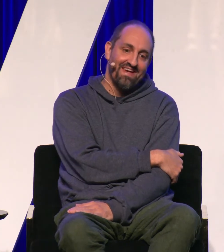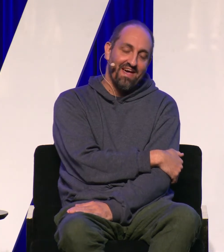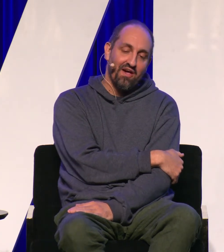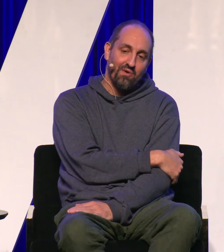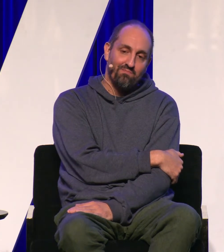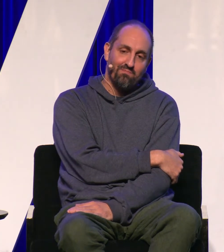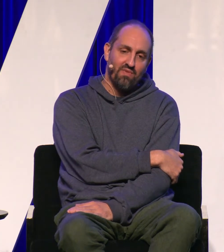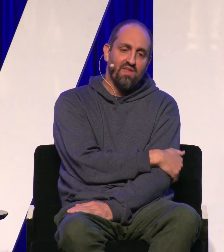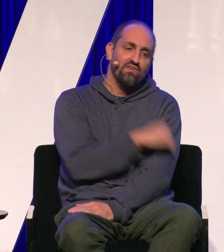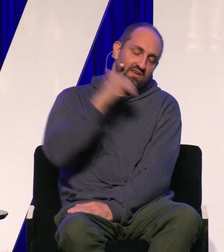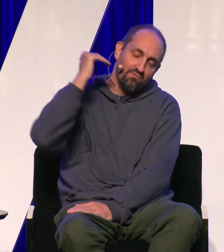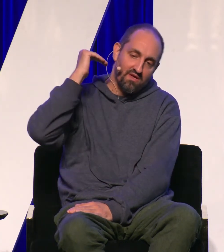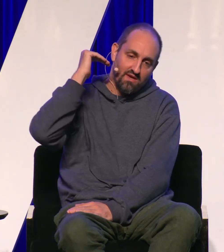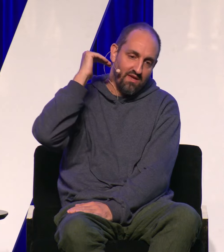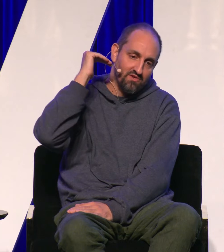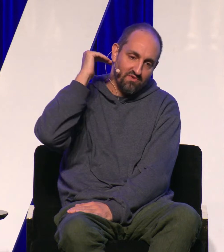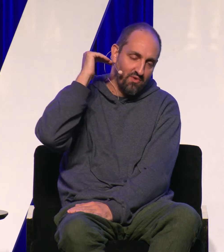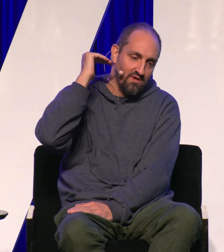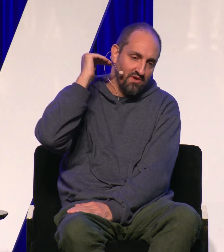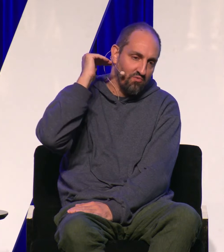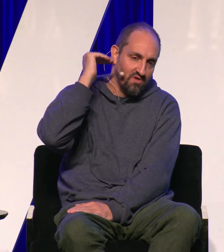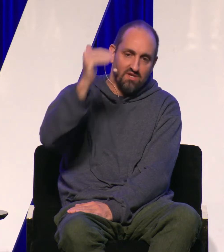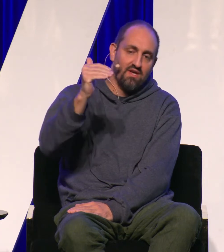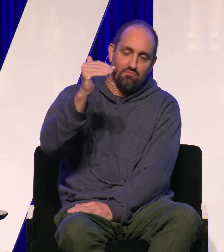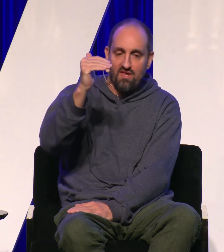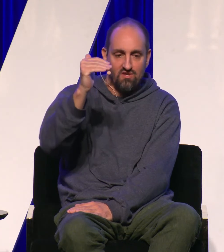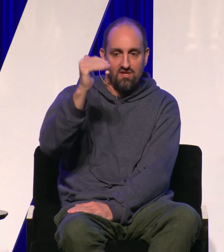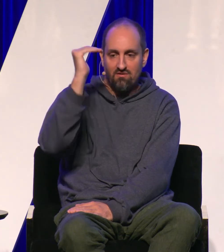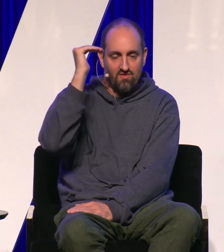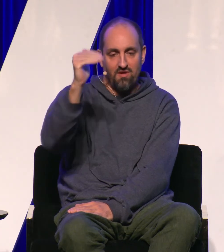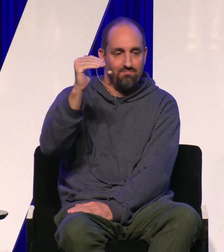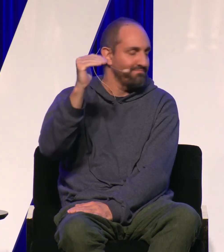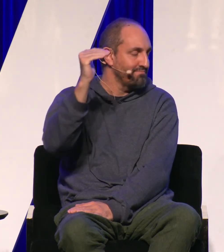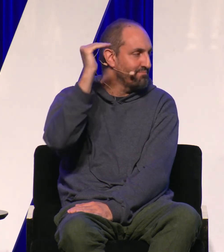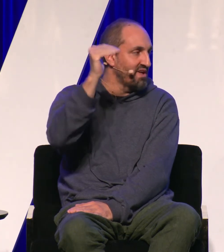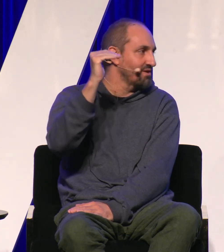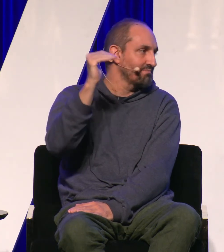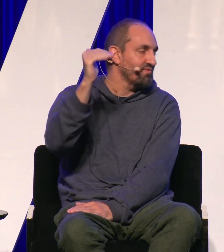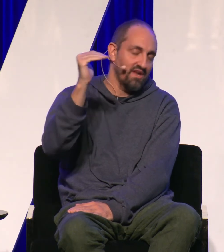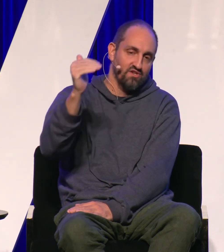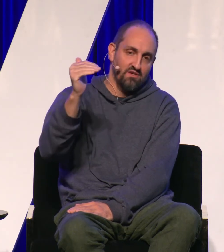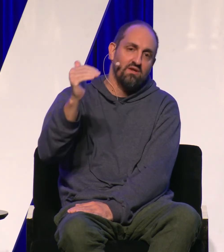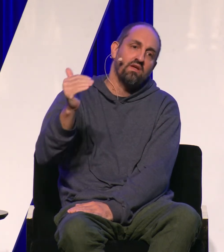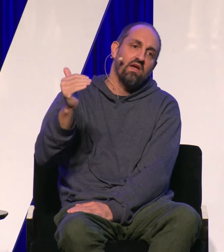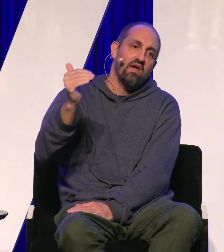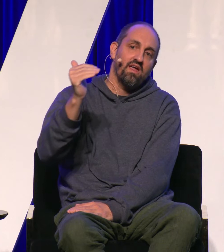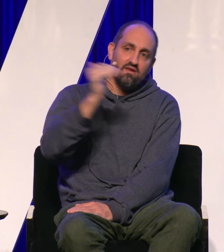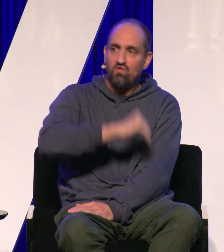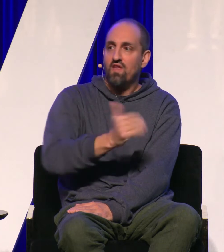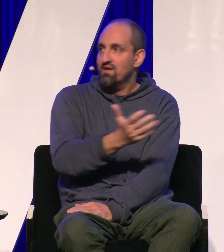but then you need to make a connection between watching Cate Blanchett on some big production and understanding